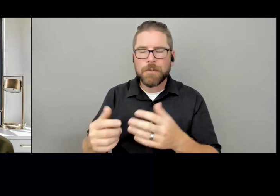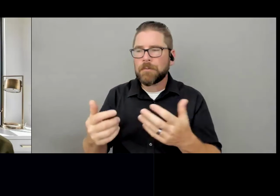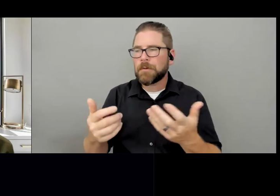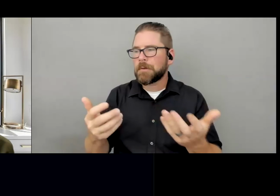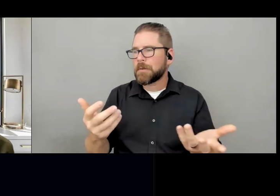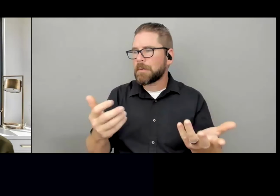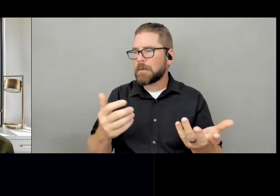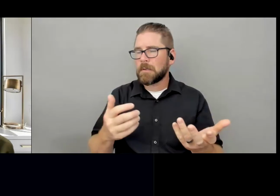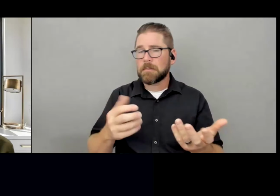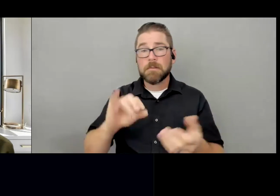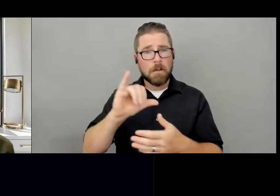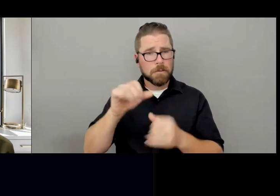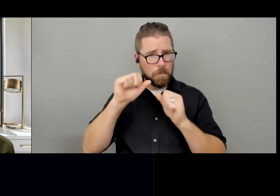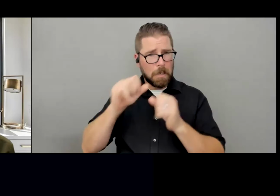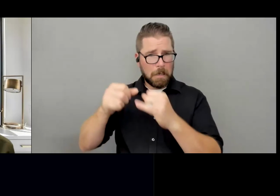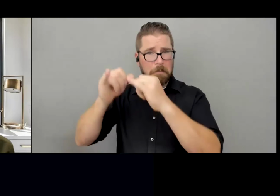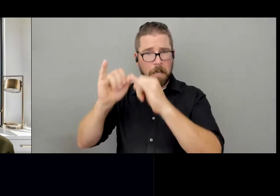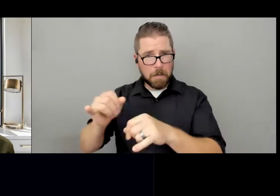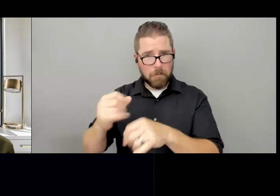do individual flags as well.